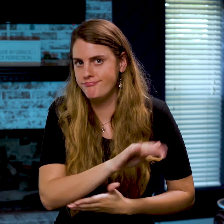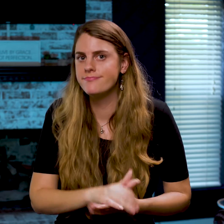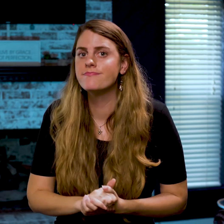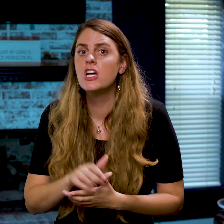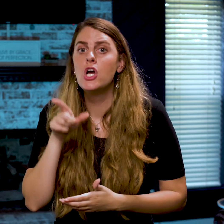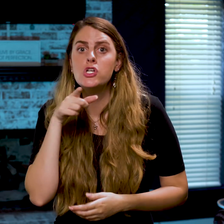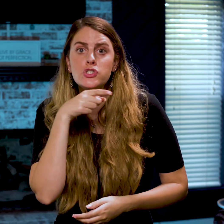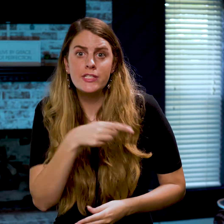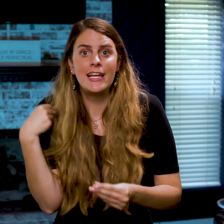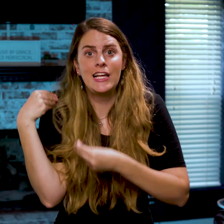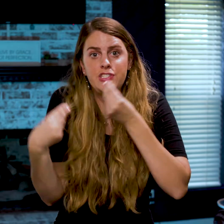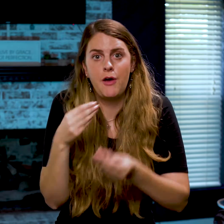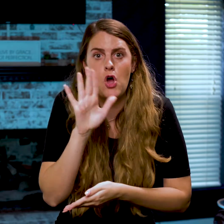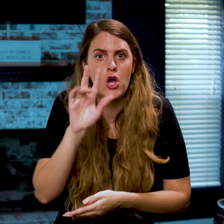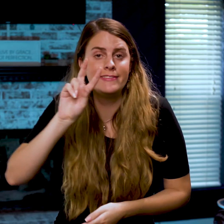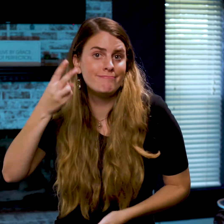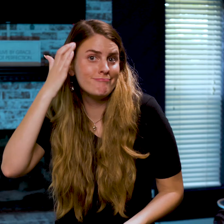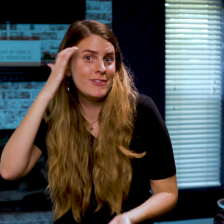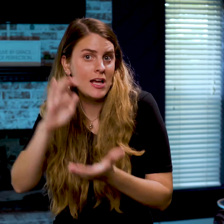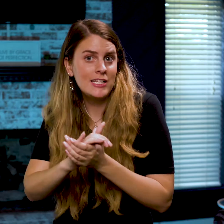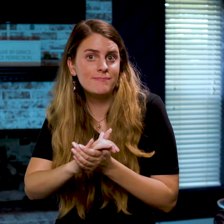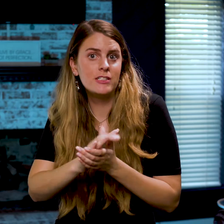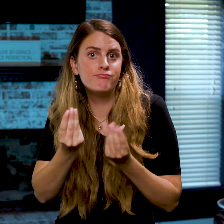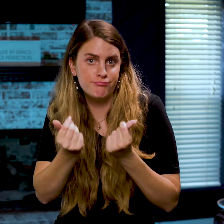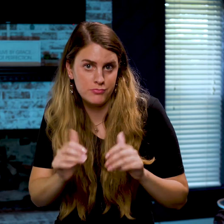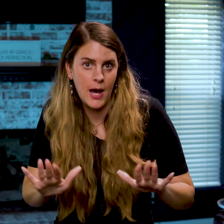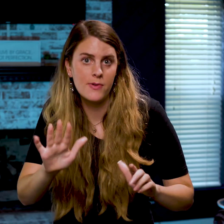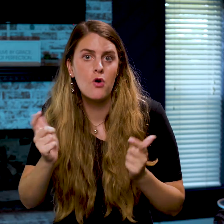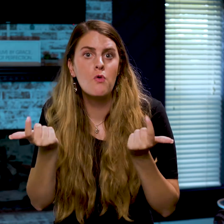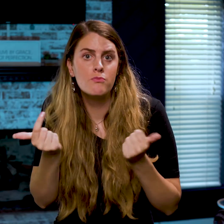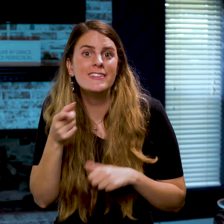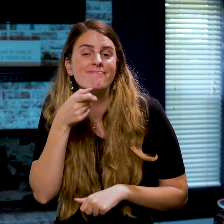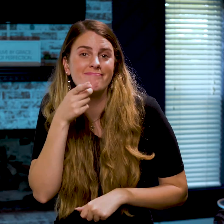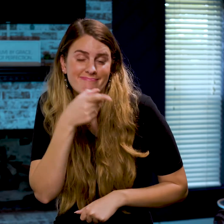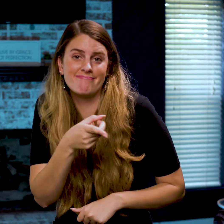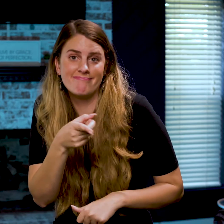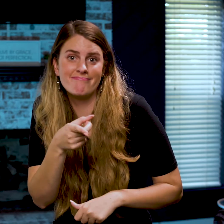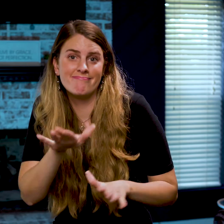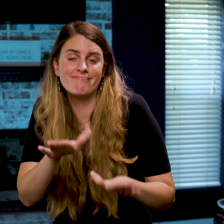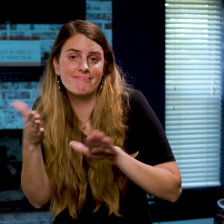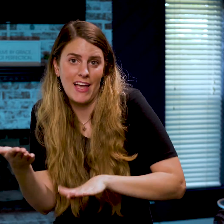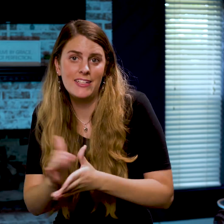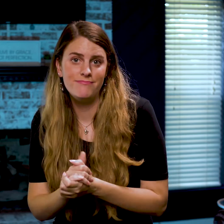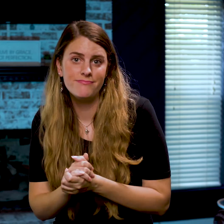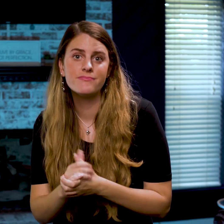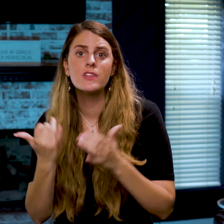and she inherited her second husband’s property when he died,